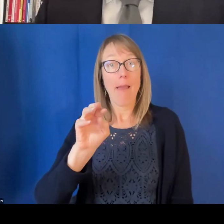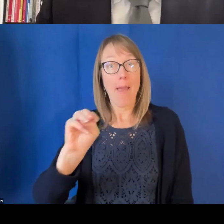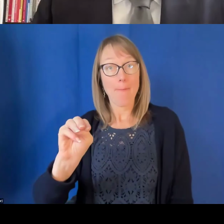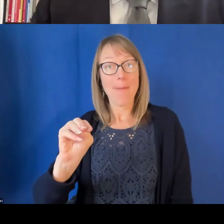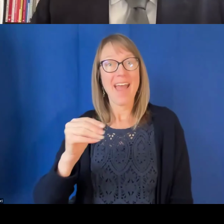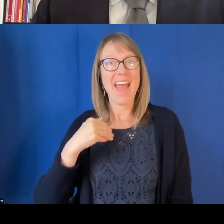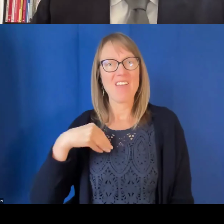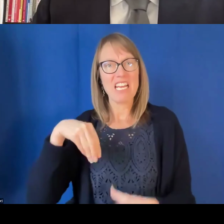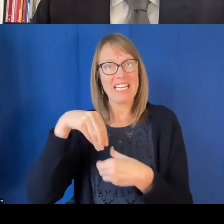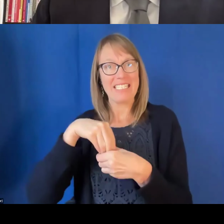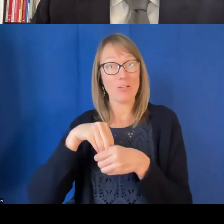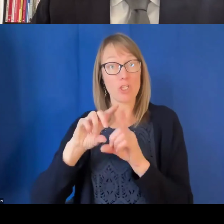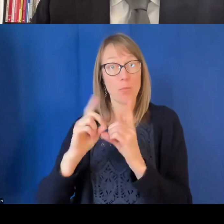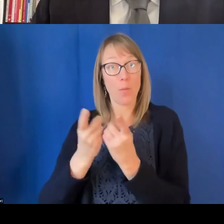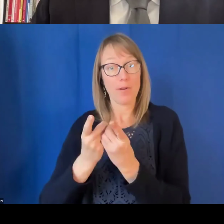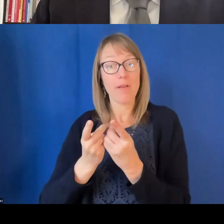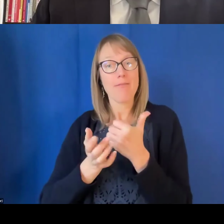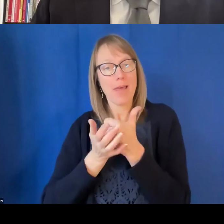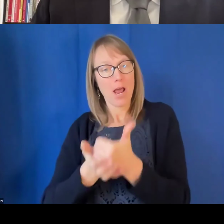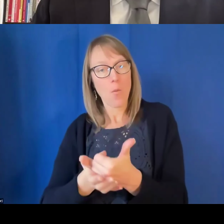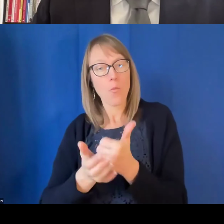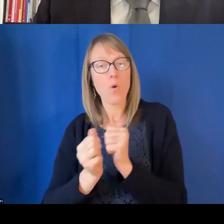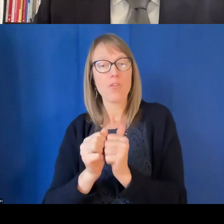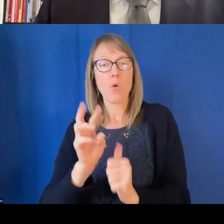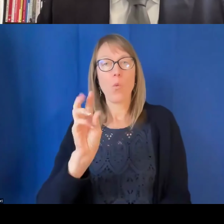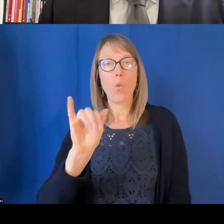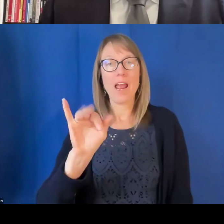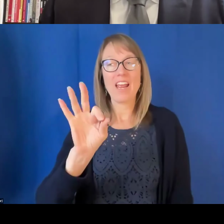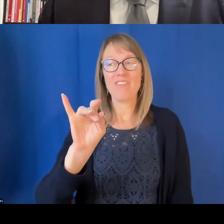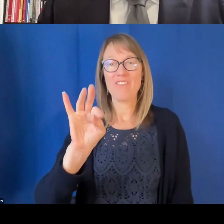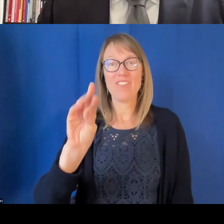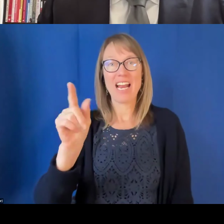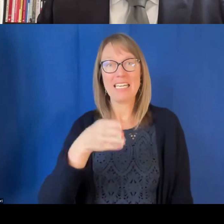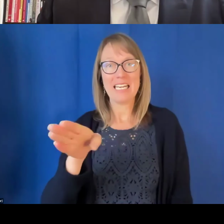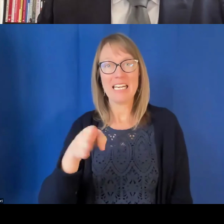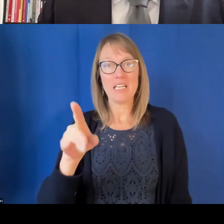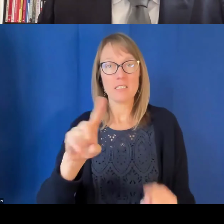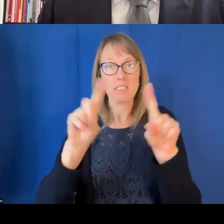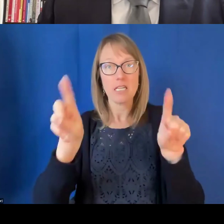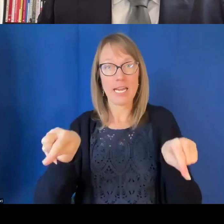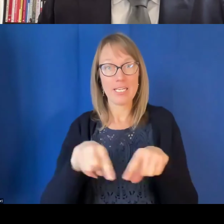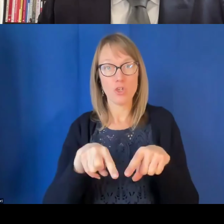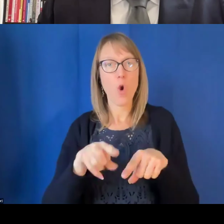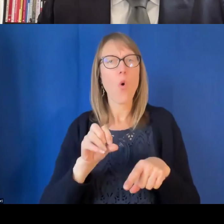with the finishes and wayfinding signage? Or was there a specialty consultant used for that, as it pertains to universal design?